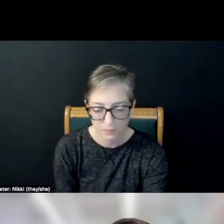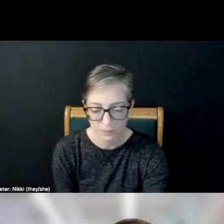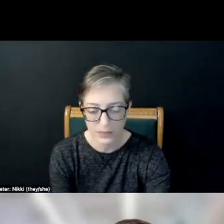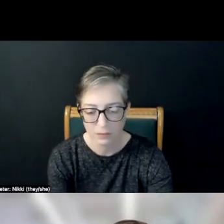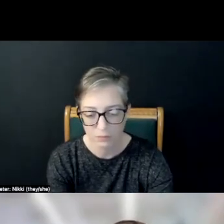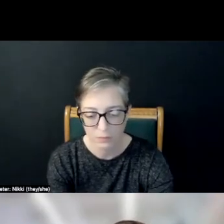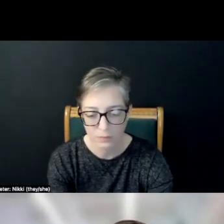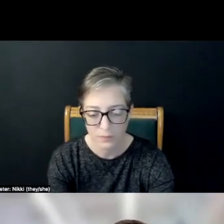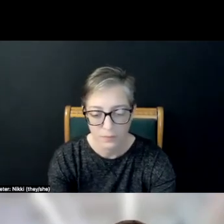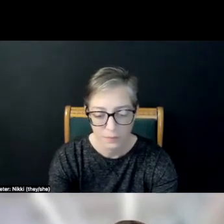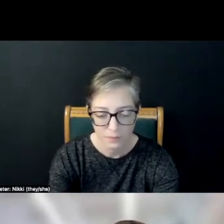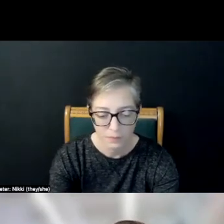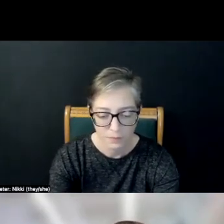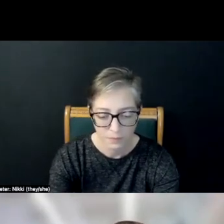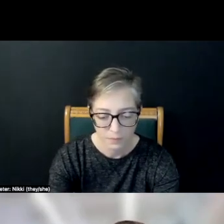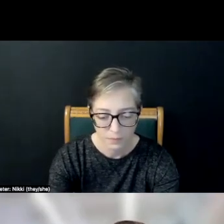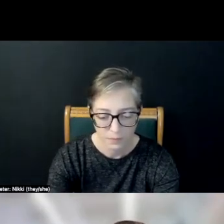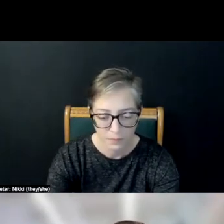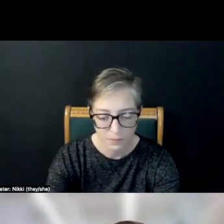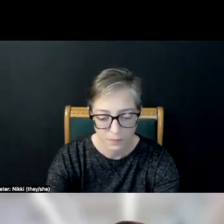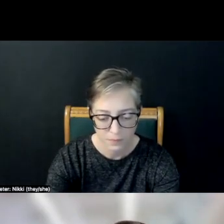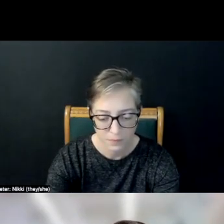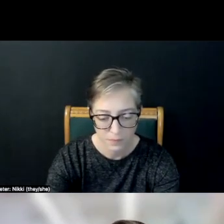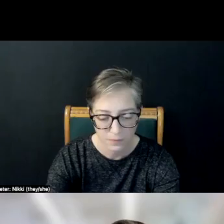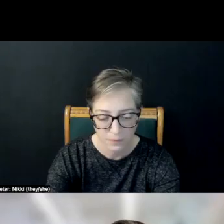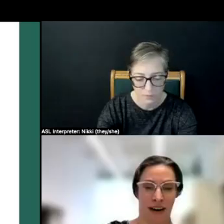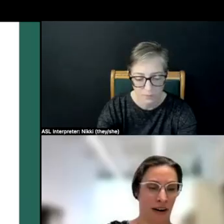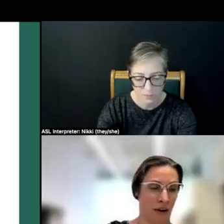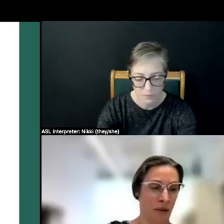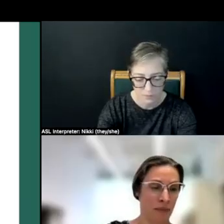Dr. Paige Church is based in Toronto, Ontario.